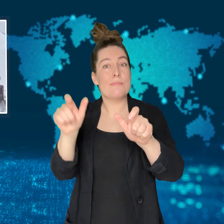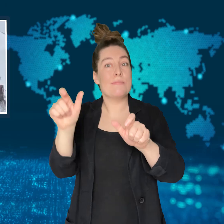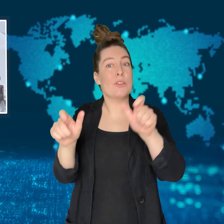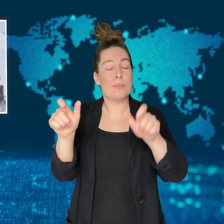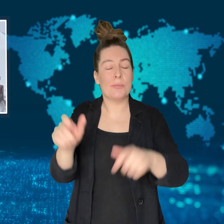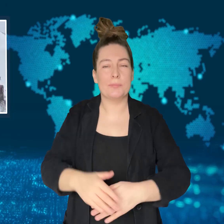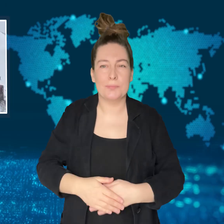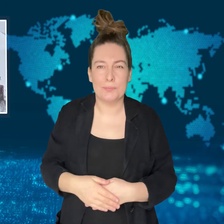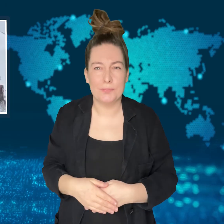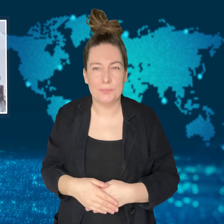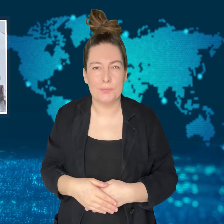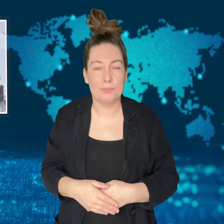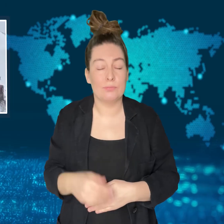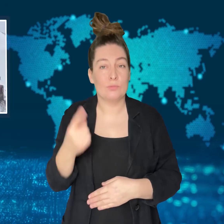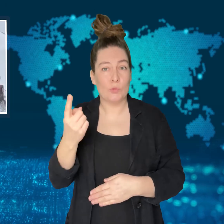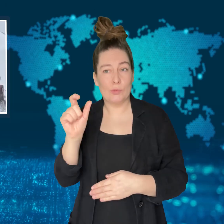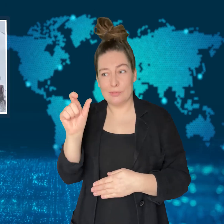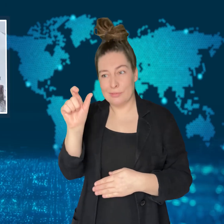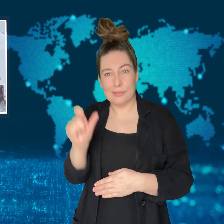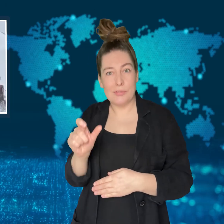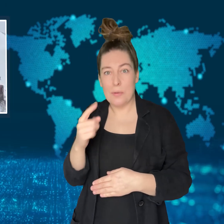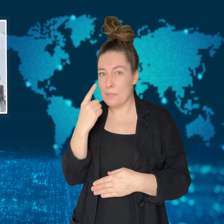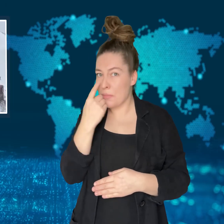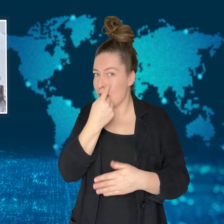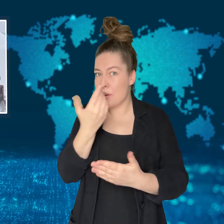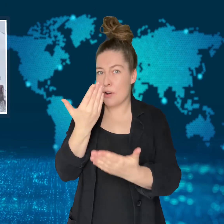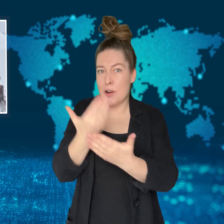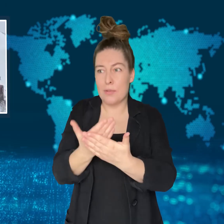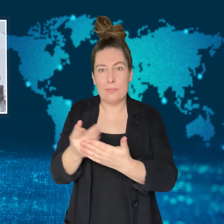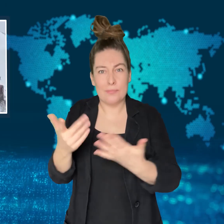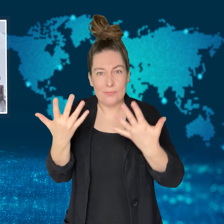chairs bounding, and people thrown from their seats.